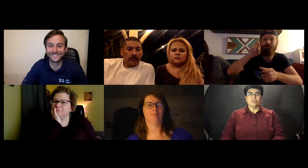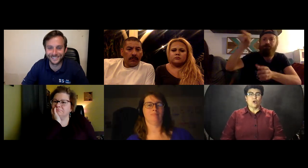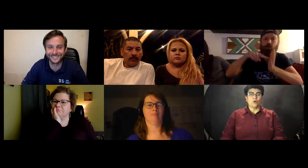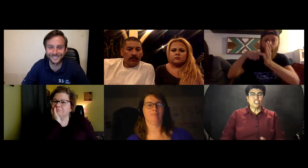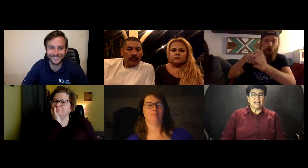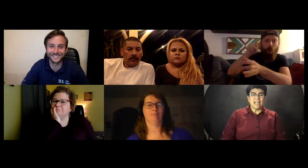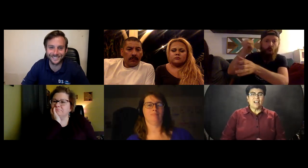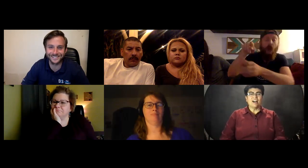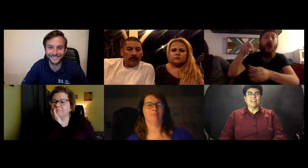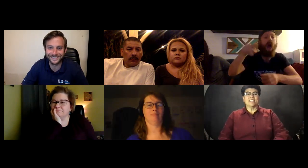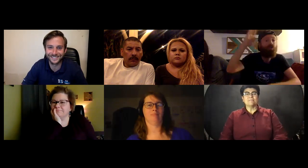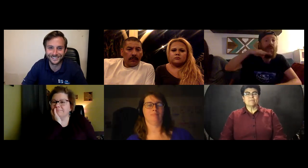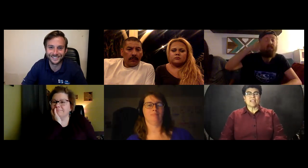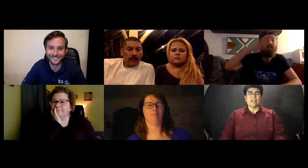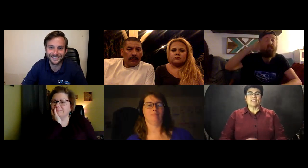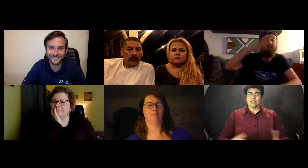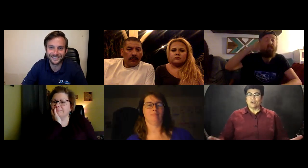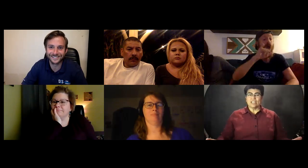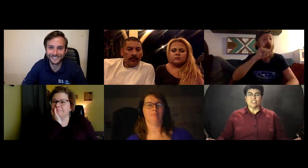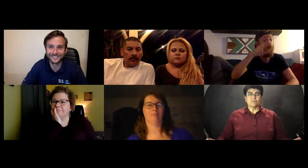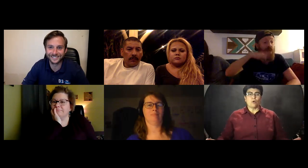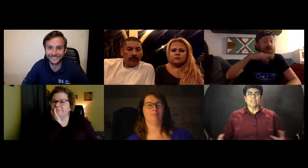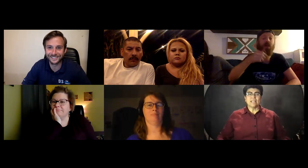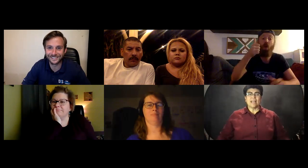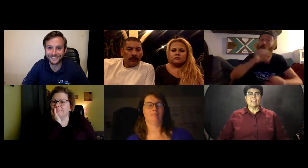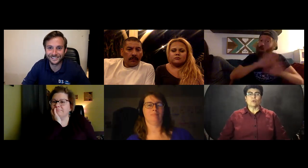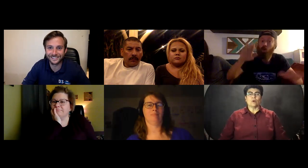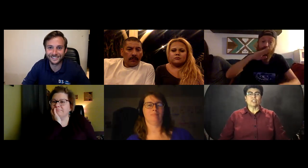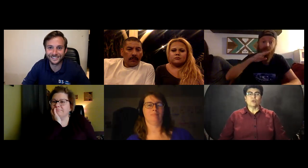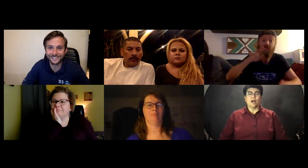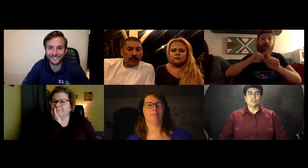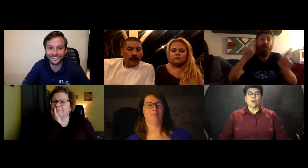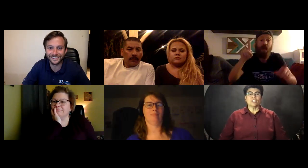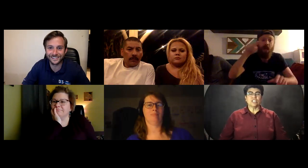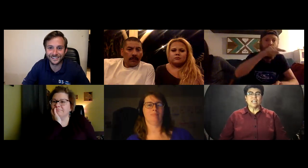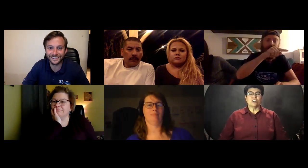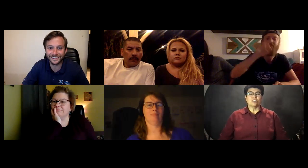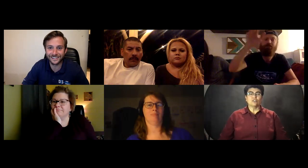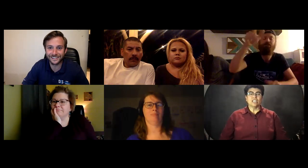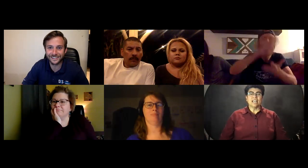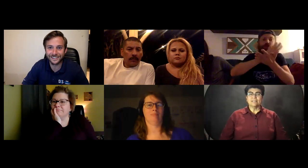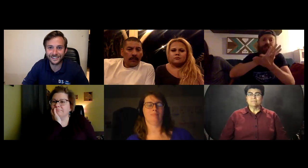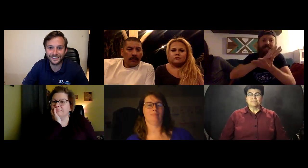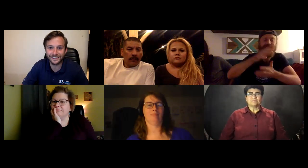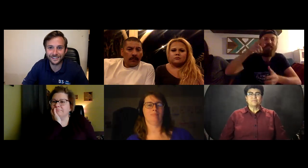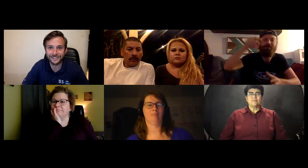no chile on it and you know he just pointed at it what do you want you want chile or no